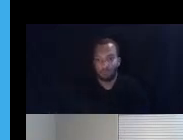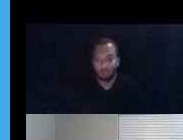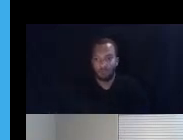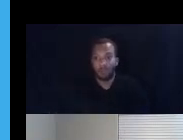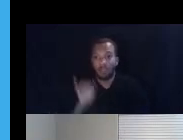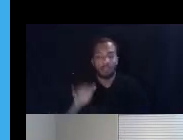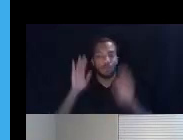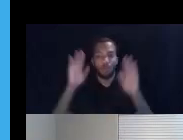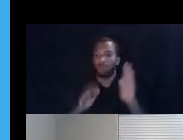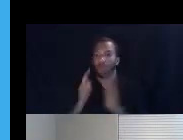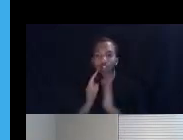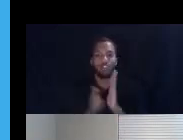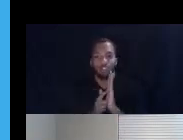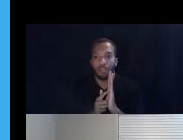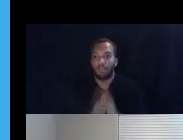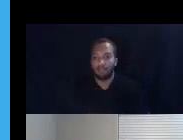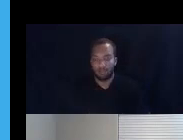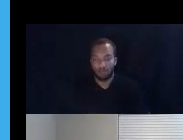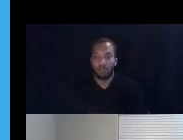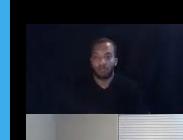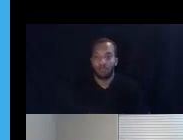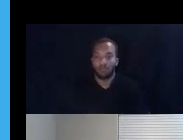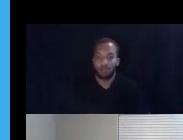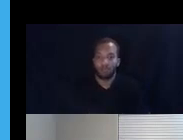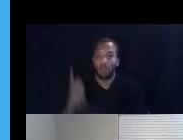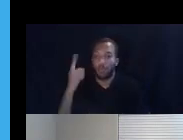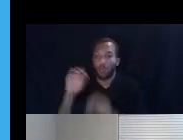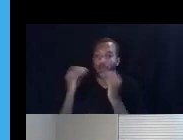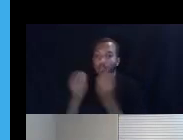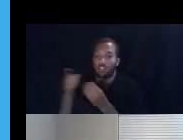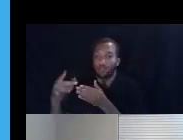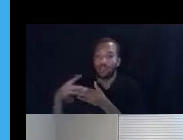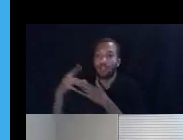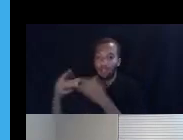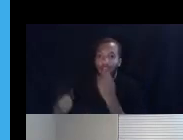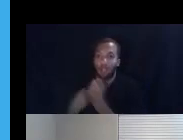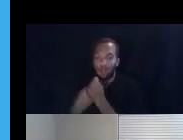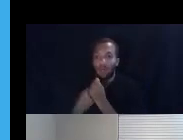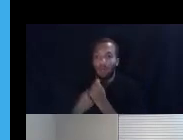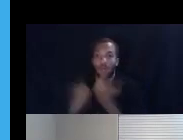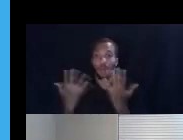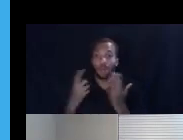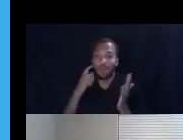and project that Cristina Castaño, our director of housing is leading and supporting and identifying that framework,